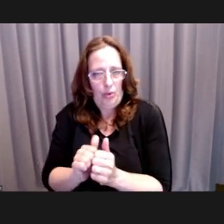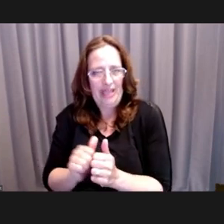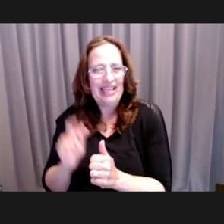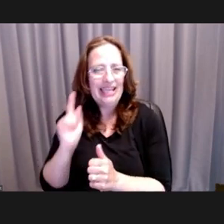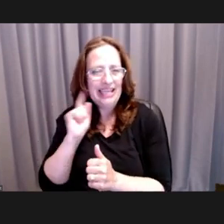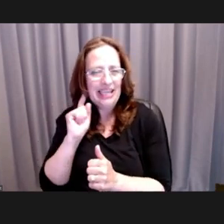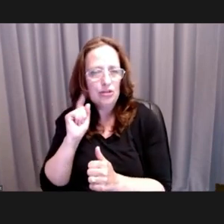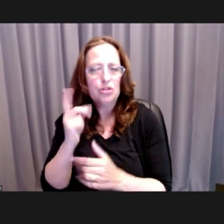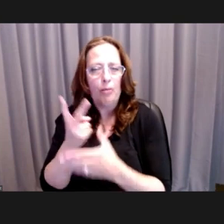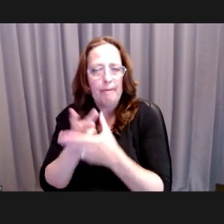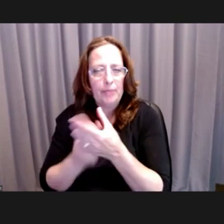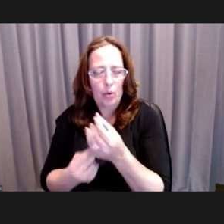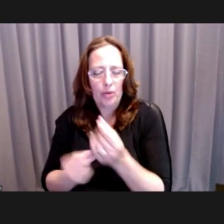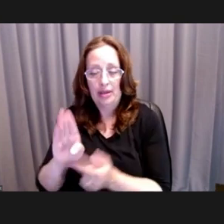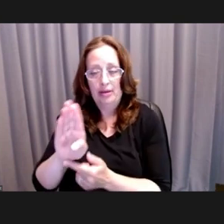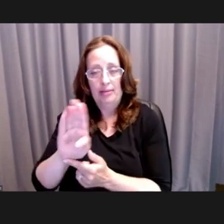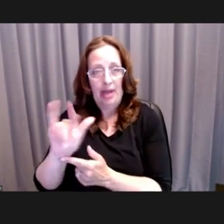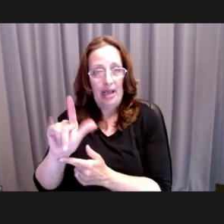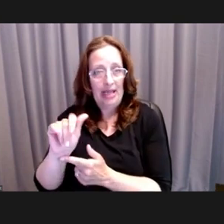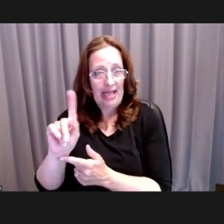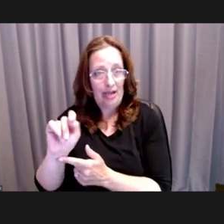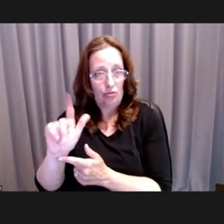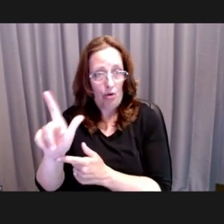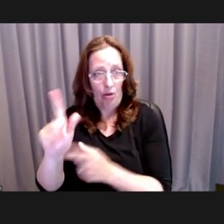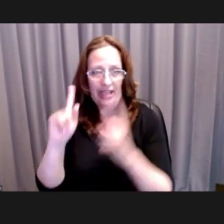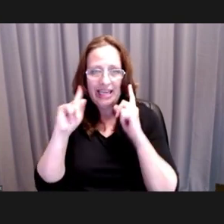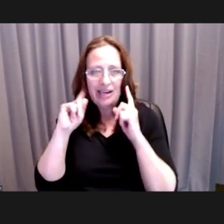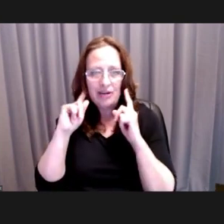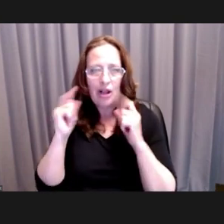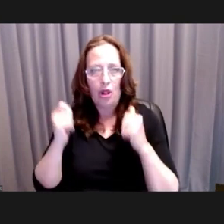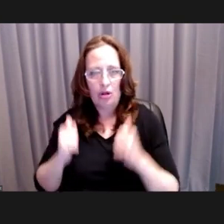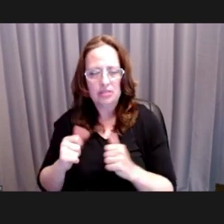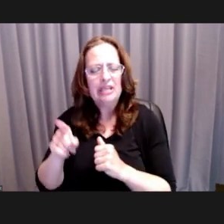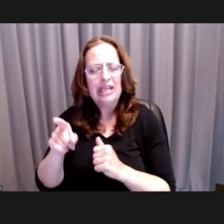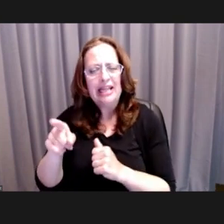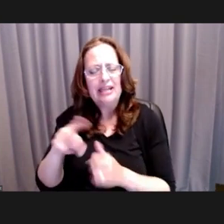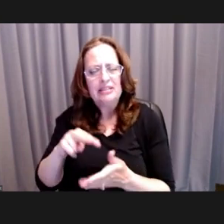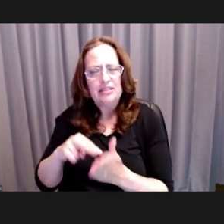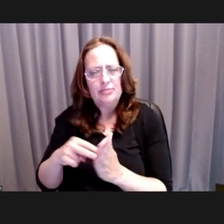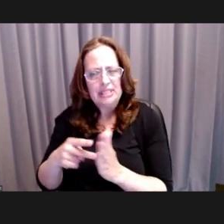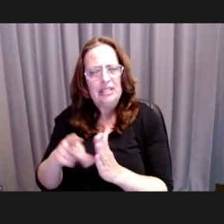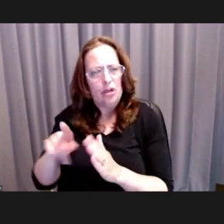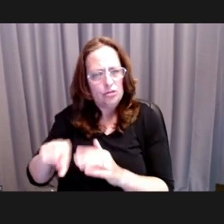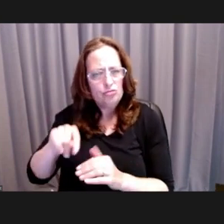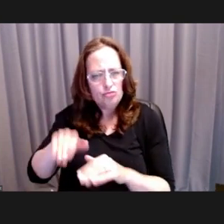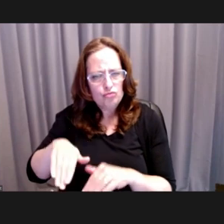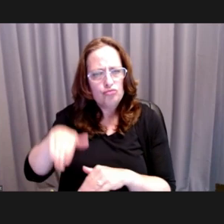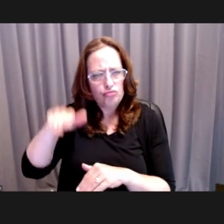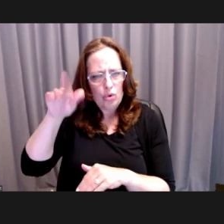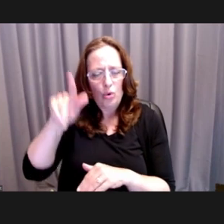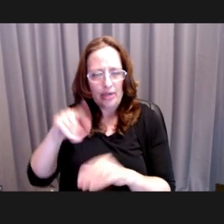becomes even more common. So... What do we mean by a medical evaluation? This really starts at birth.